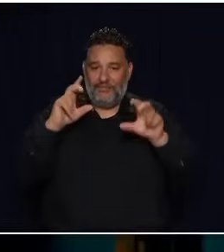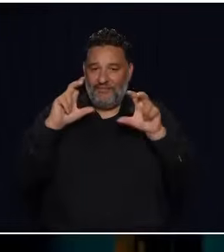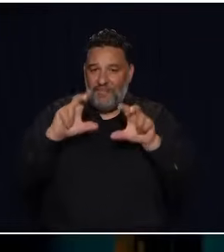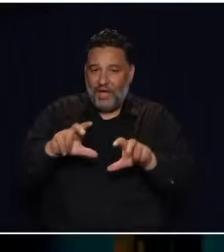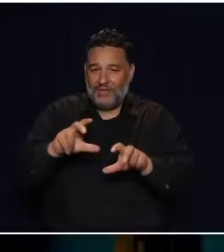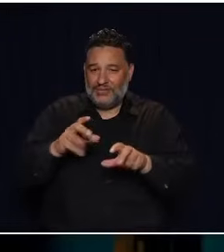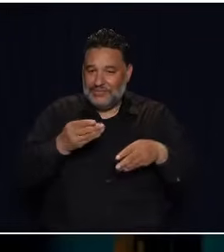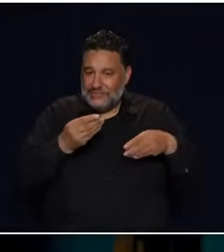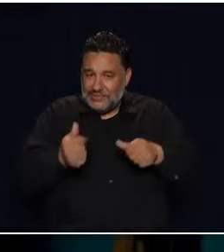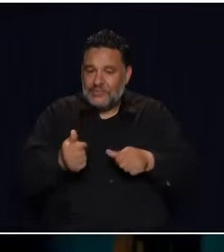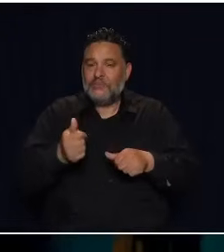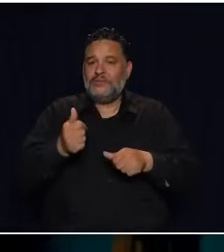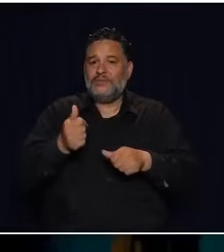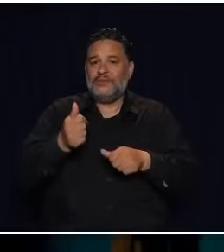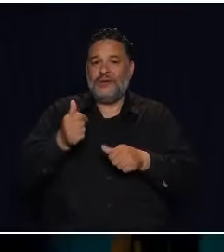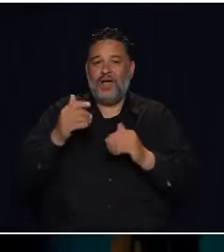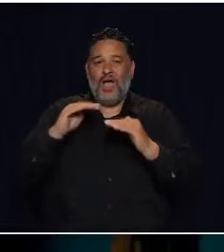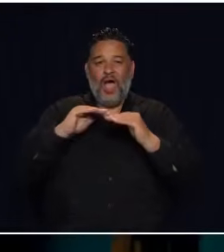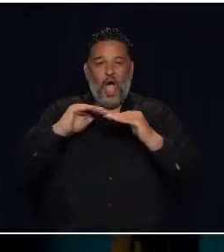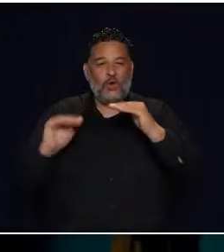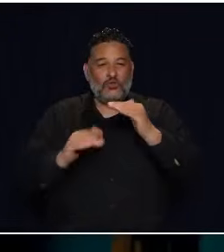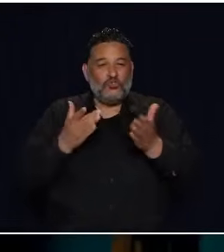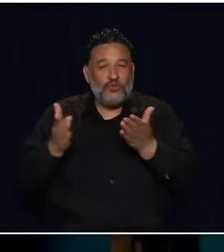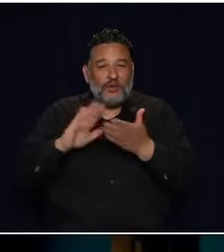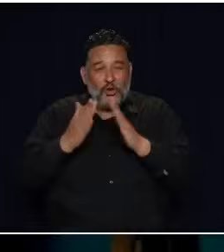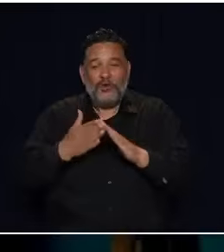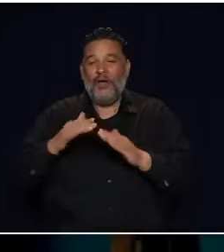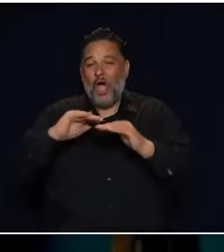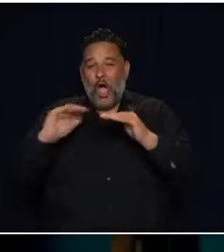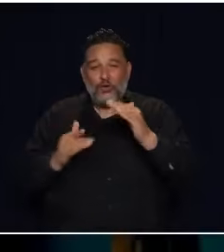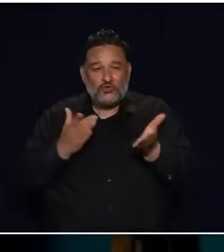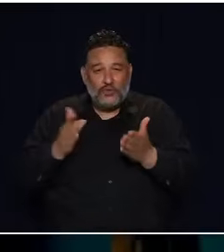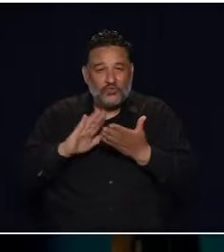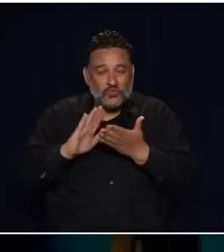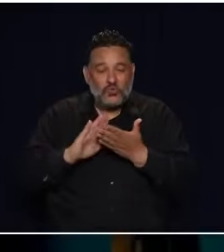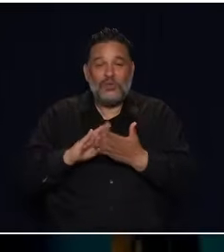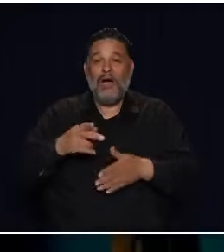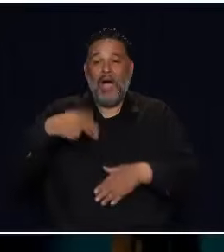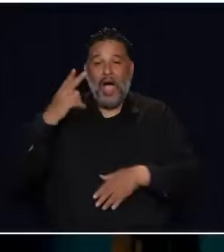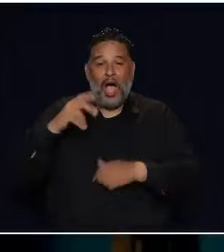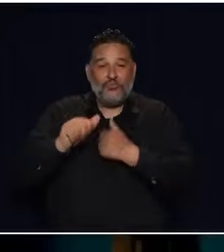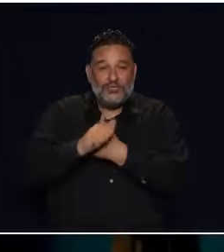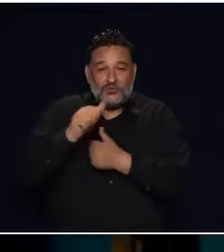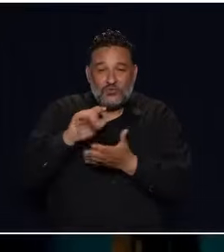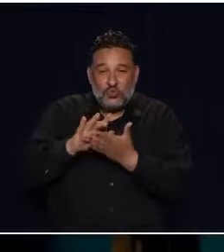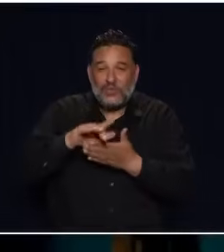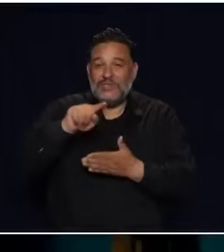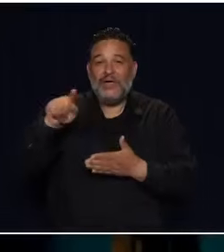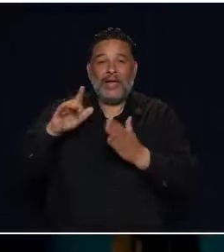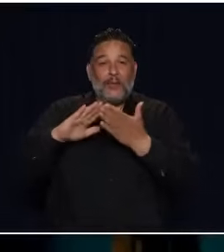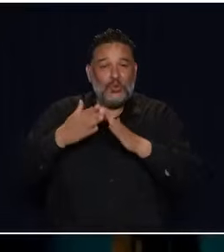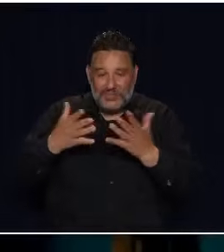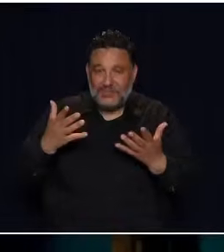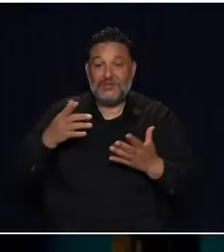KINDERGARTEN. BUT WE ALSO NEED TO MAKE SURE WE ARE FUNDING OUR UNDERSERVED